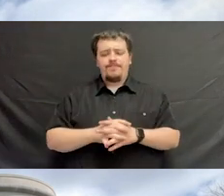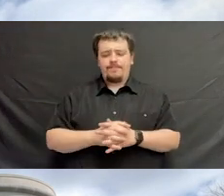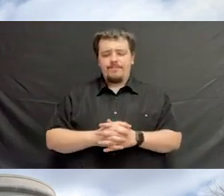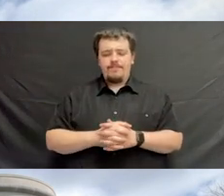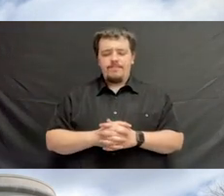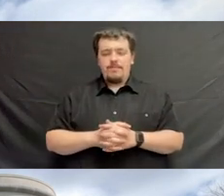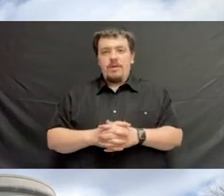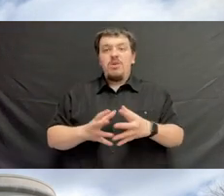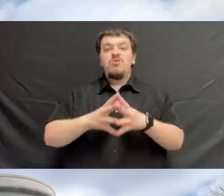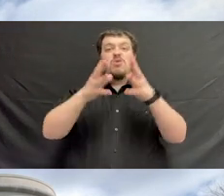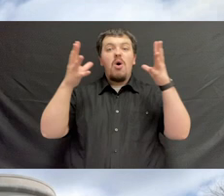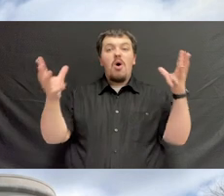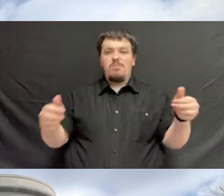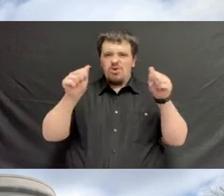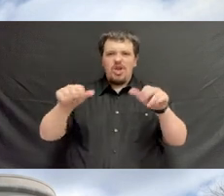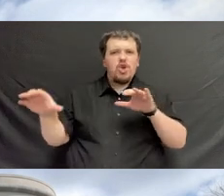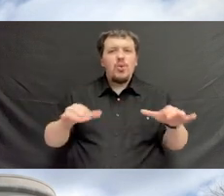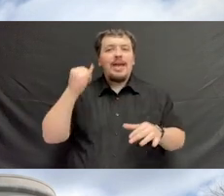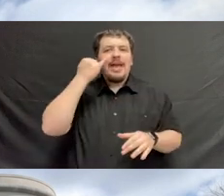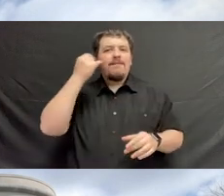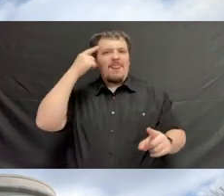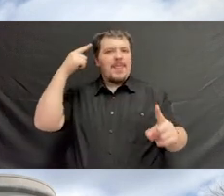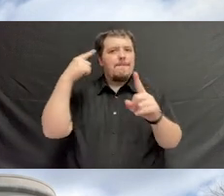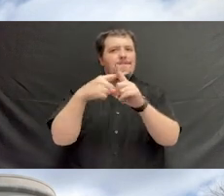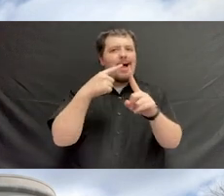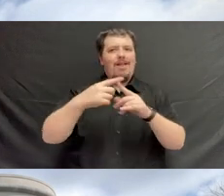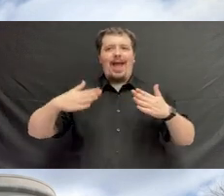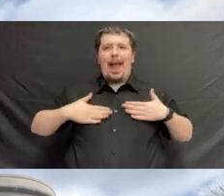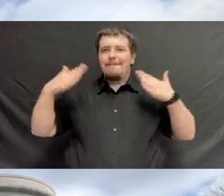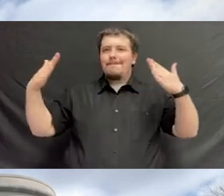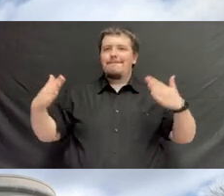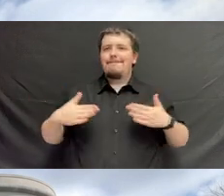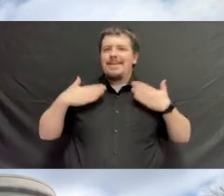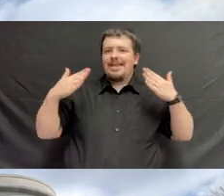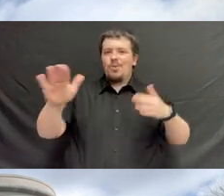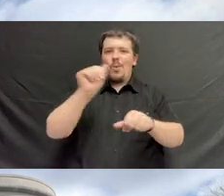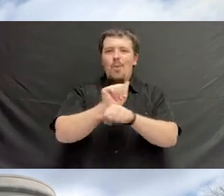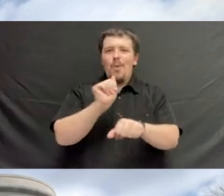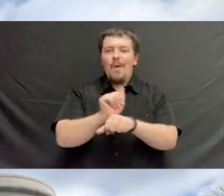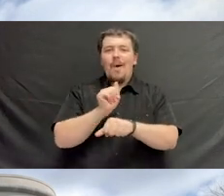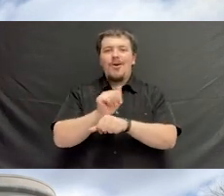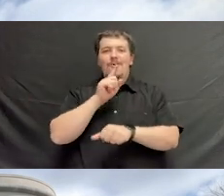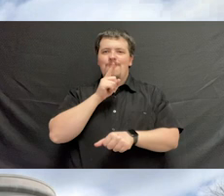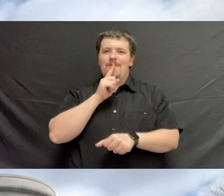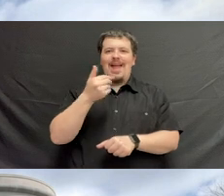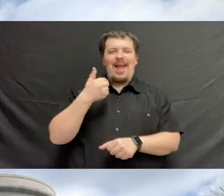There's so much you can do if you're positive and you're happy at work and you bring a great attitude